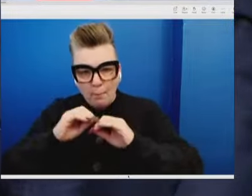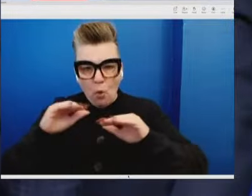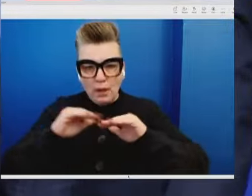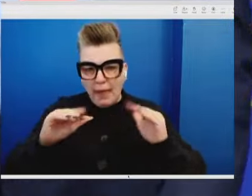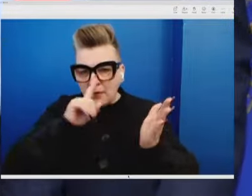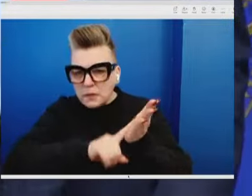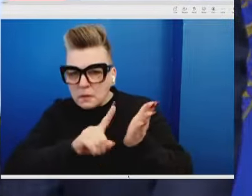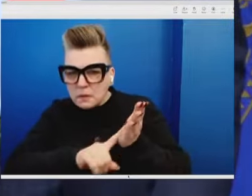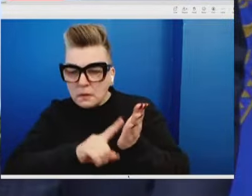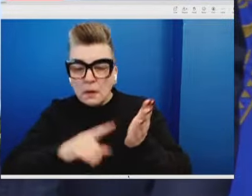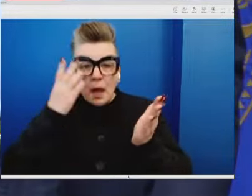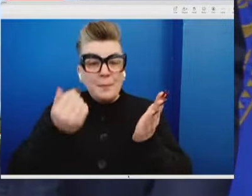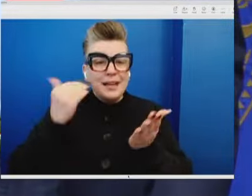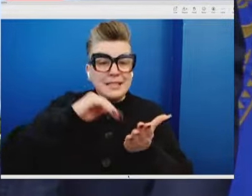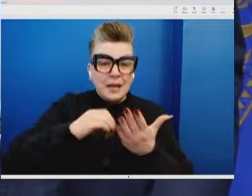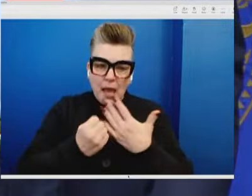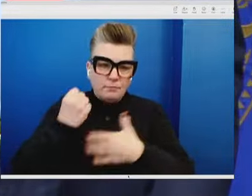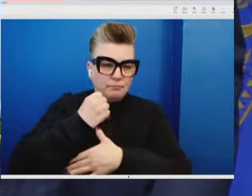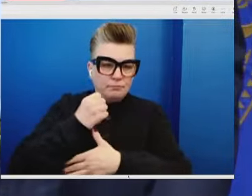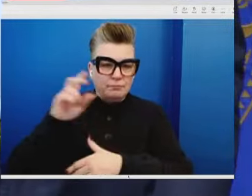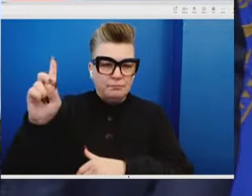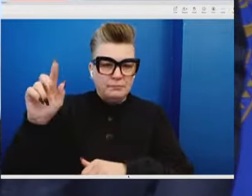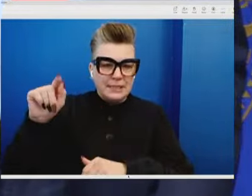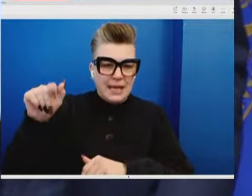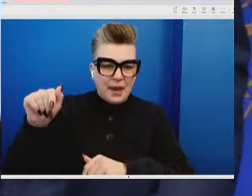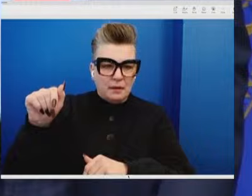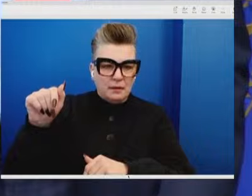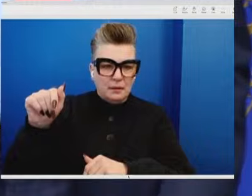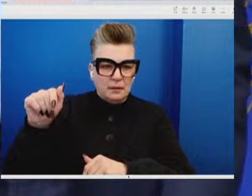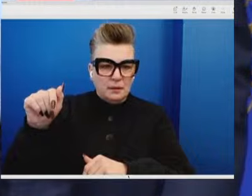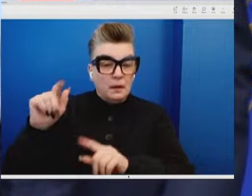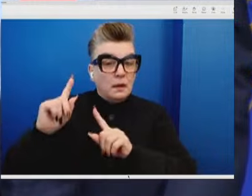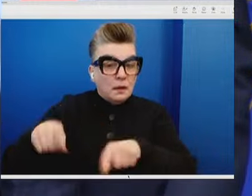Versus the opposite end of that is asking the beneficiary 100 different times to collect that